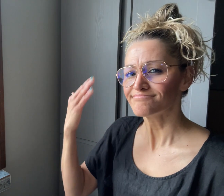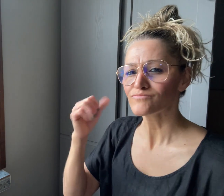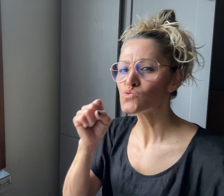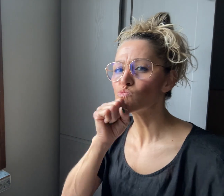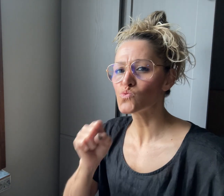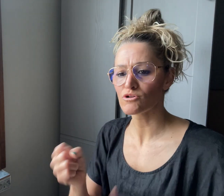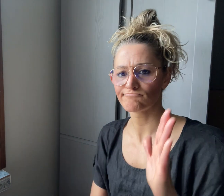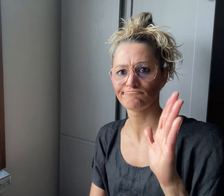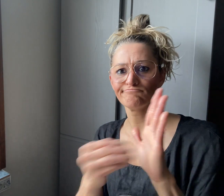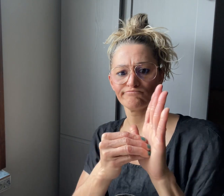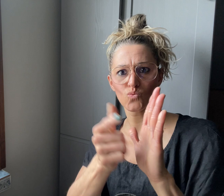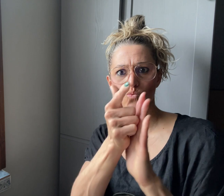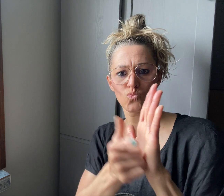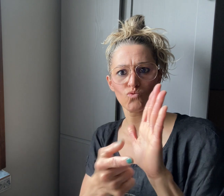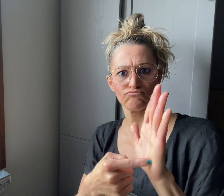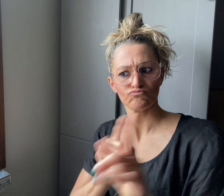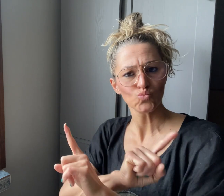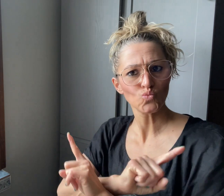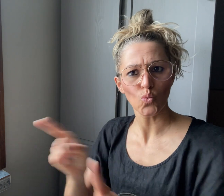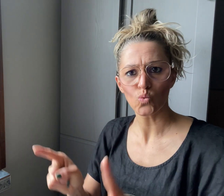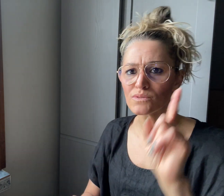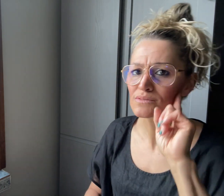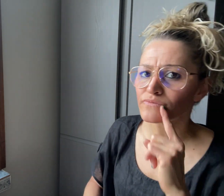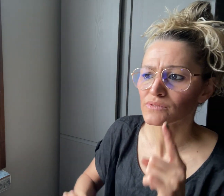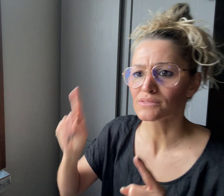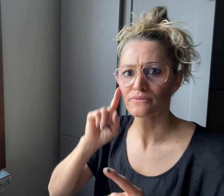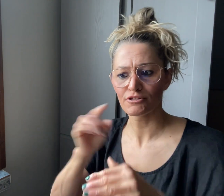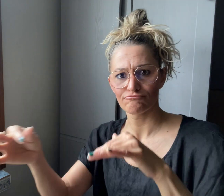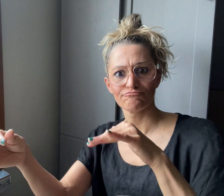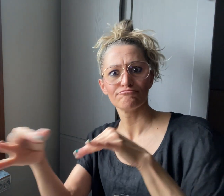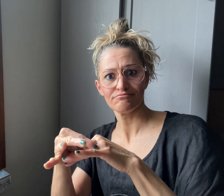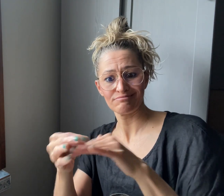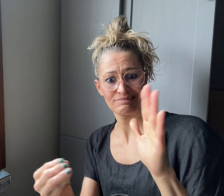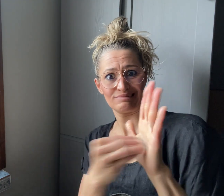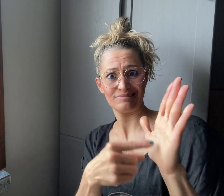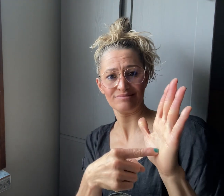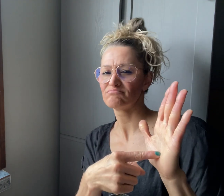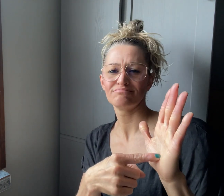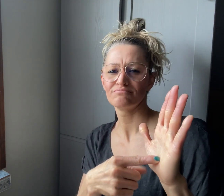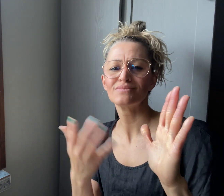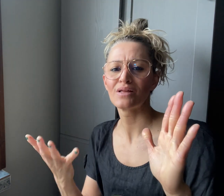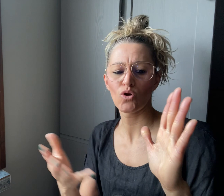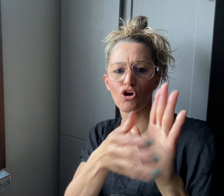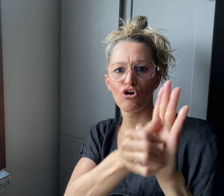Now that the ban has been removed, the village is being